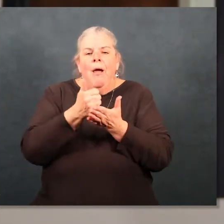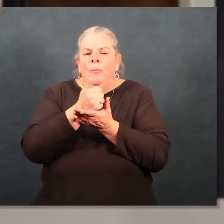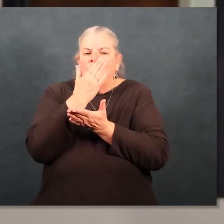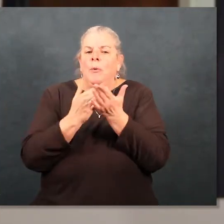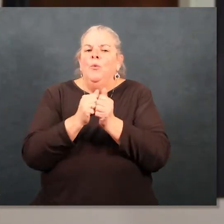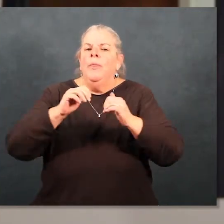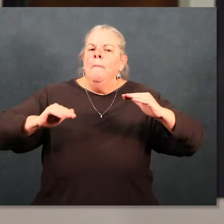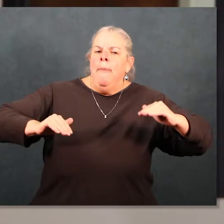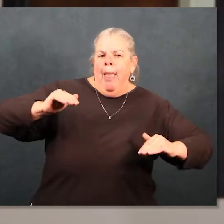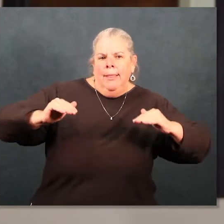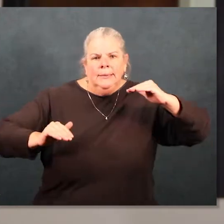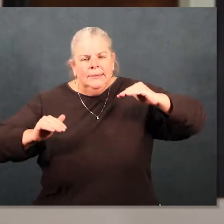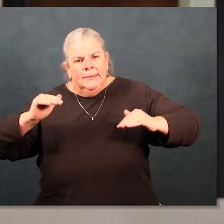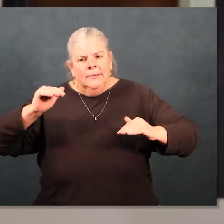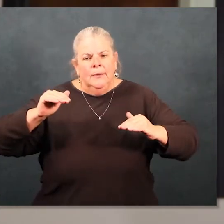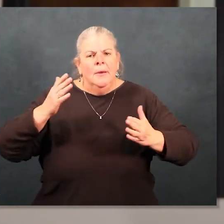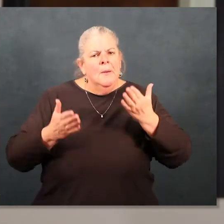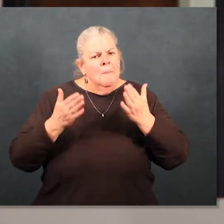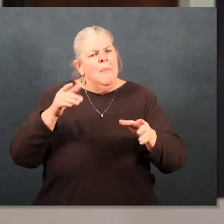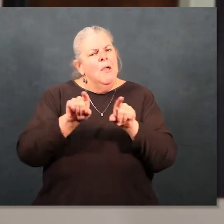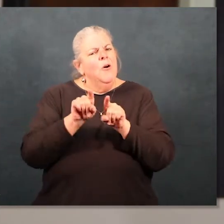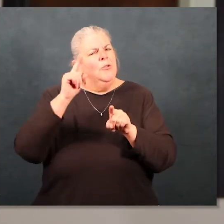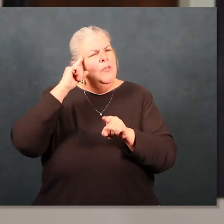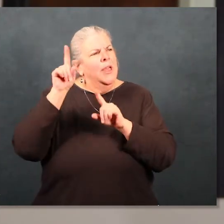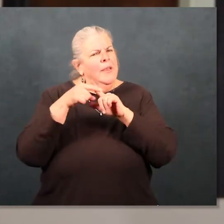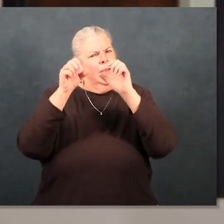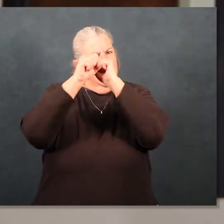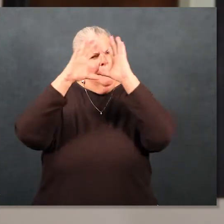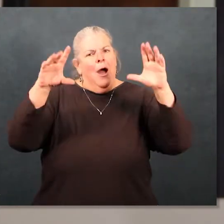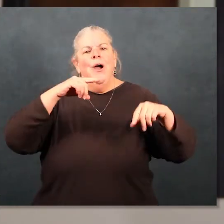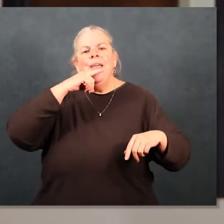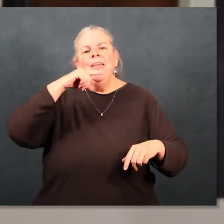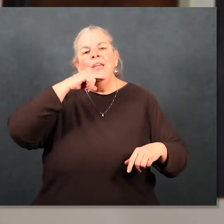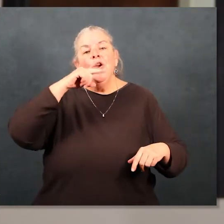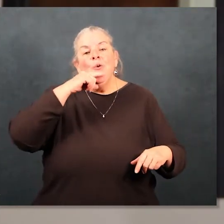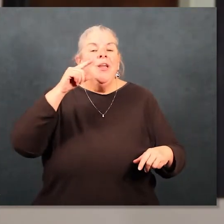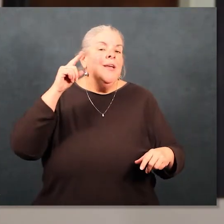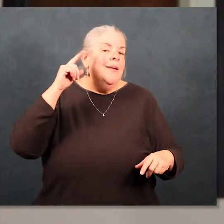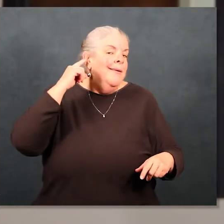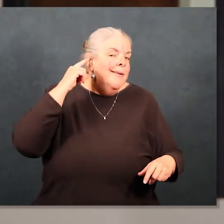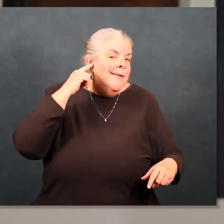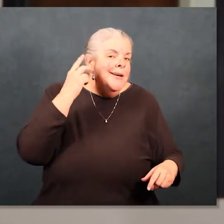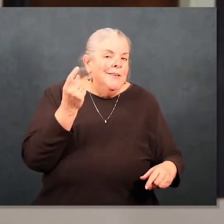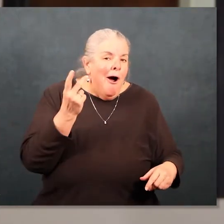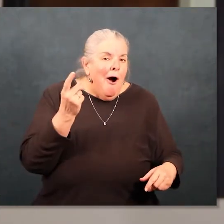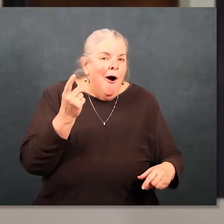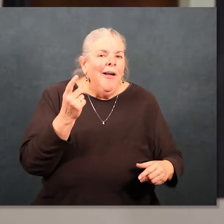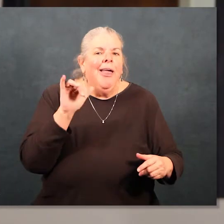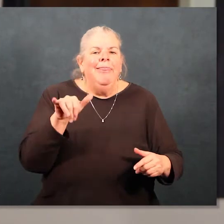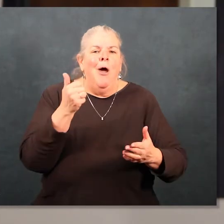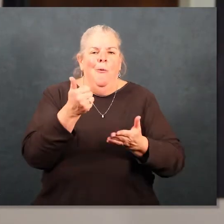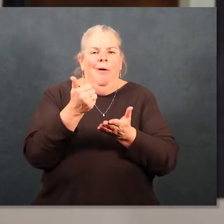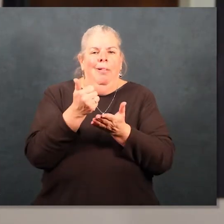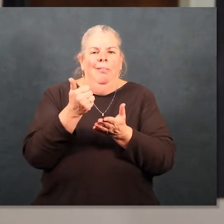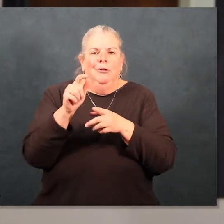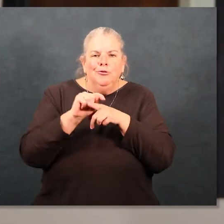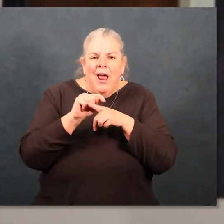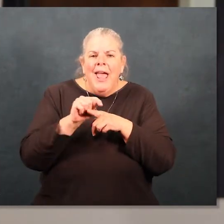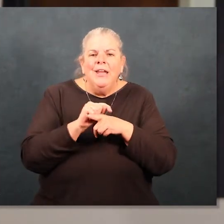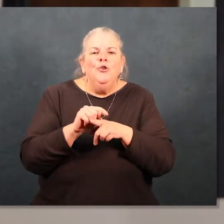or you might think also of a hearing dog who is trained to alert a deaf person when the s